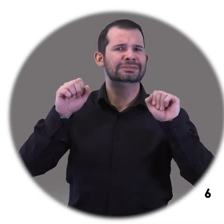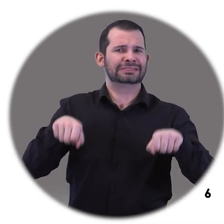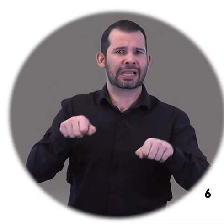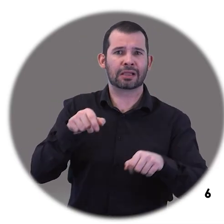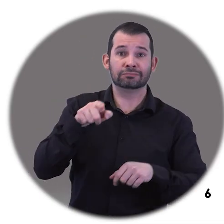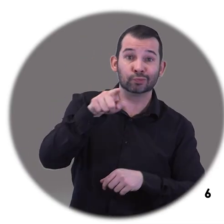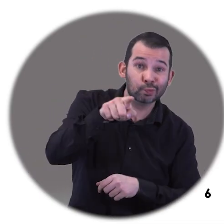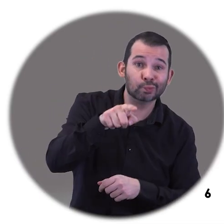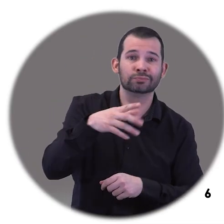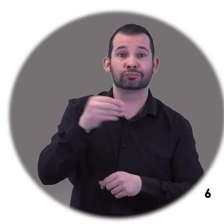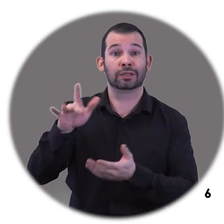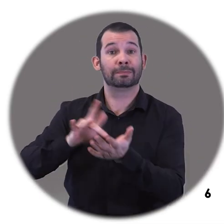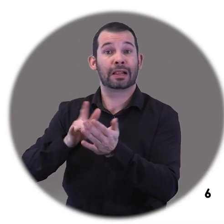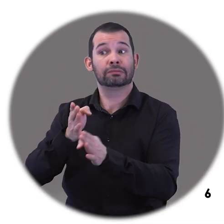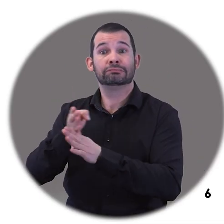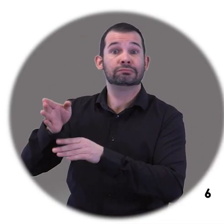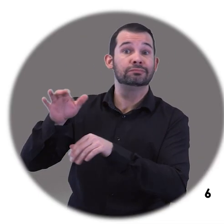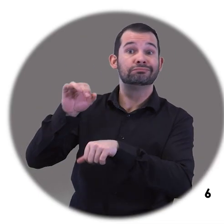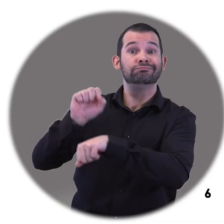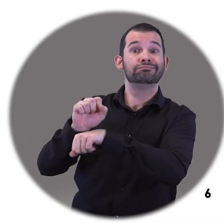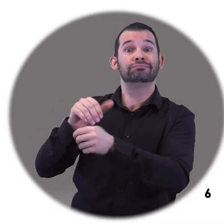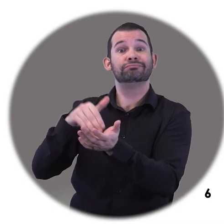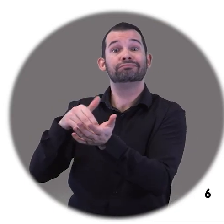and your medical practitioner to apply.